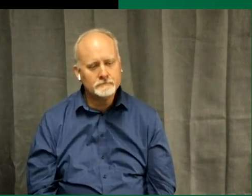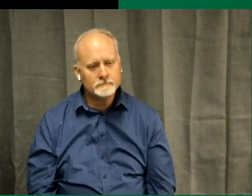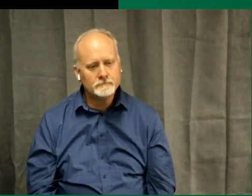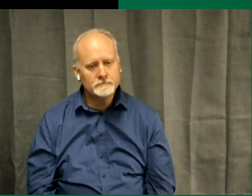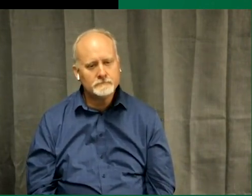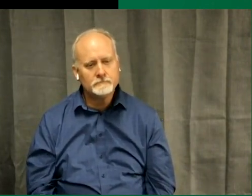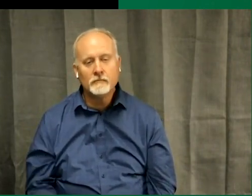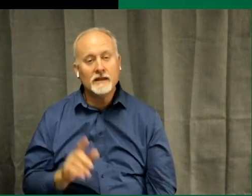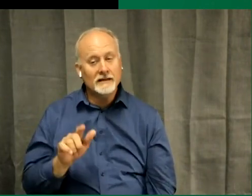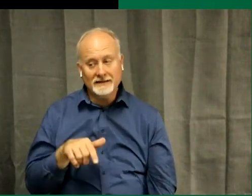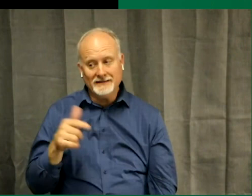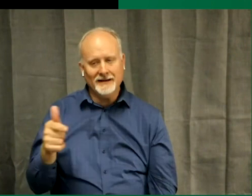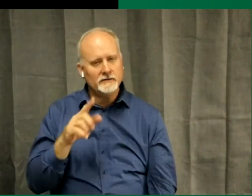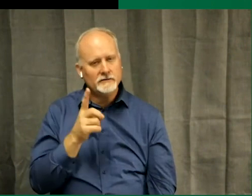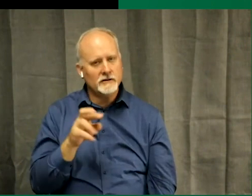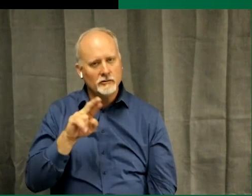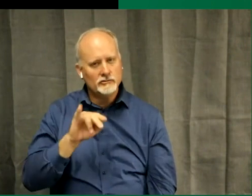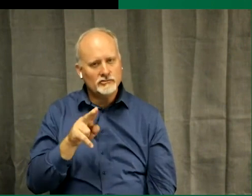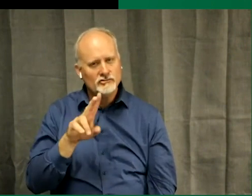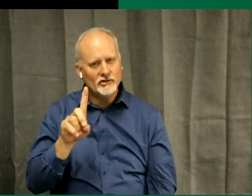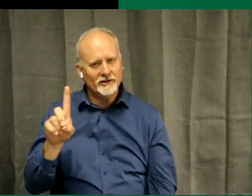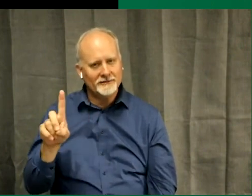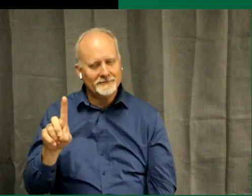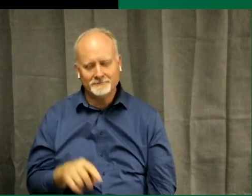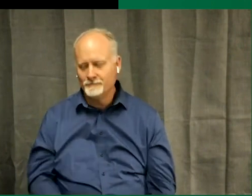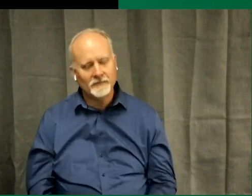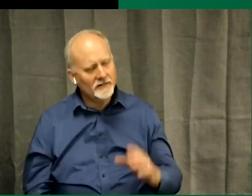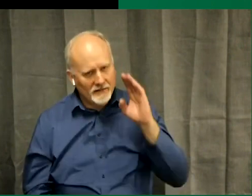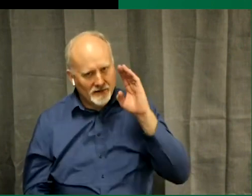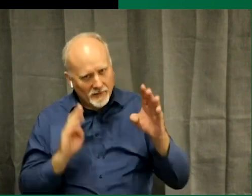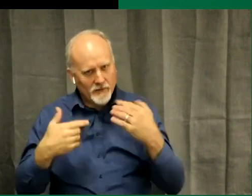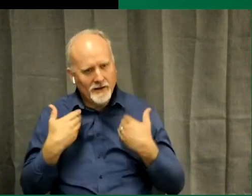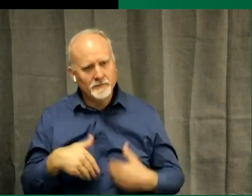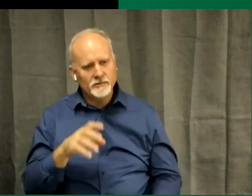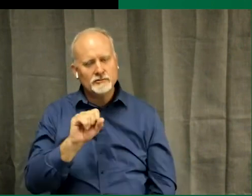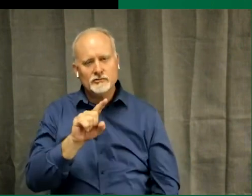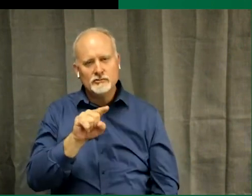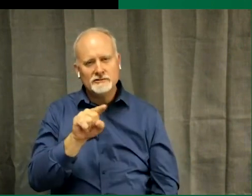and next i think is dr jen yes thank you so hi i'm suzanne judd i'm an epidemiologist in the school